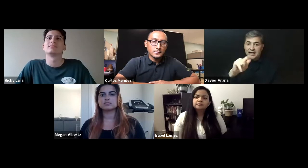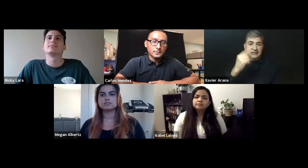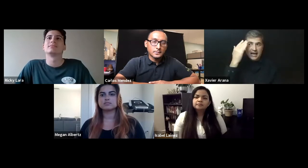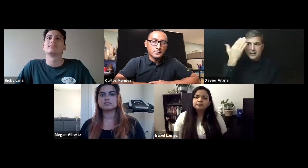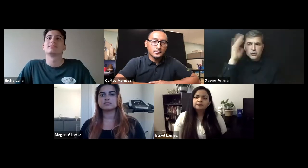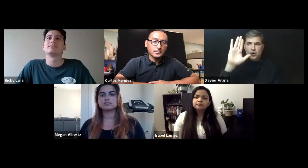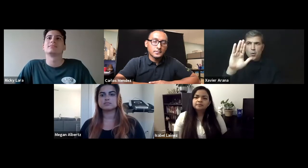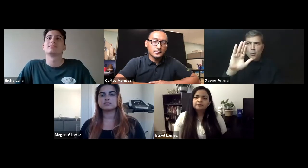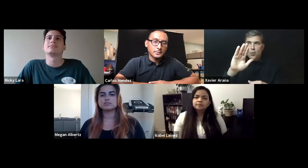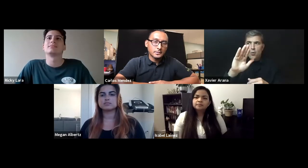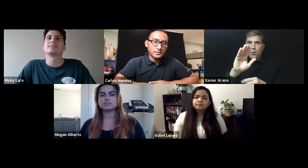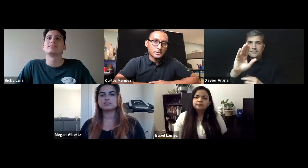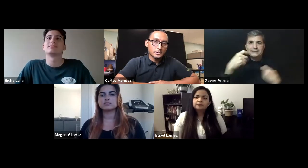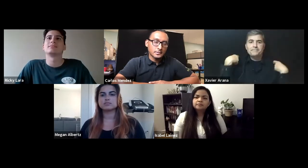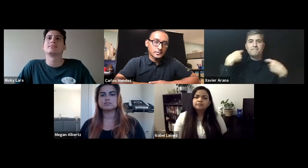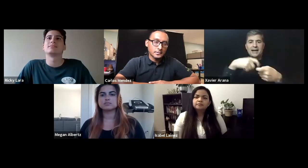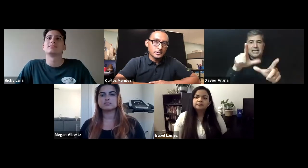I only spoke Spanish.